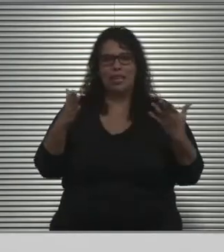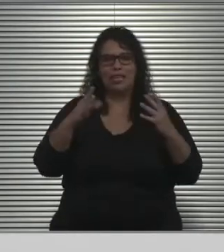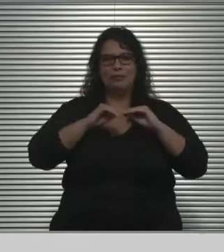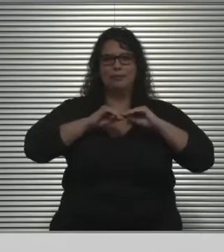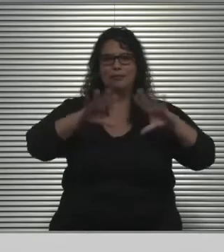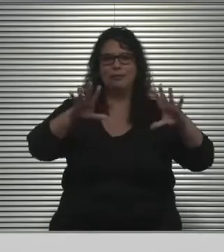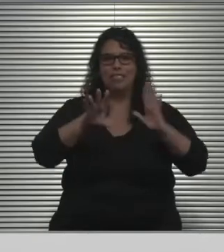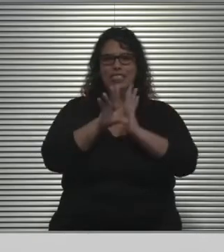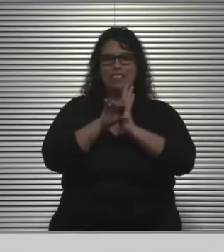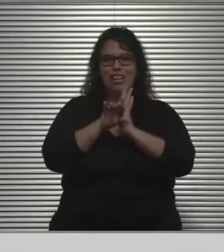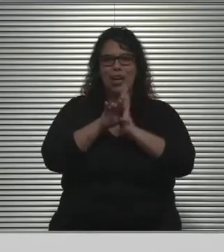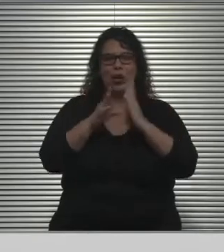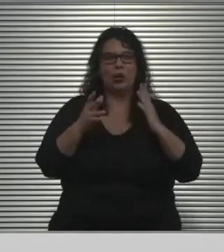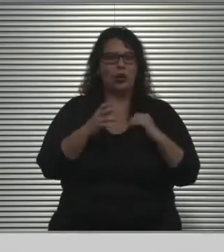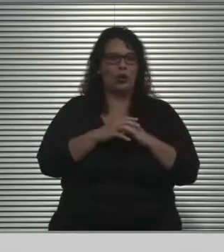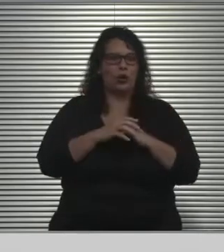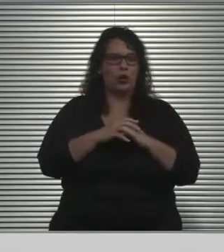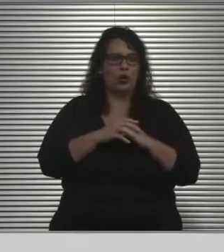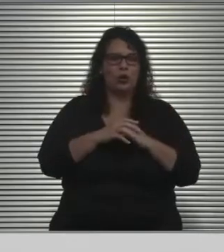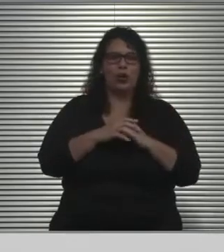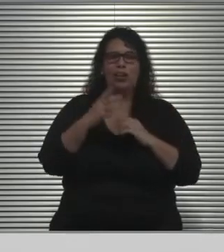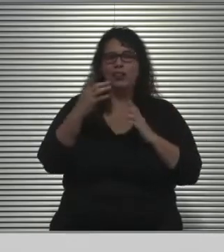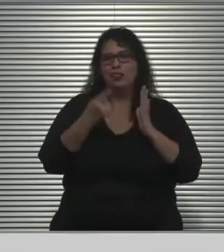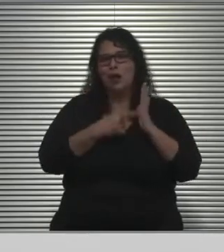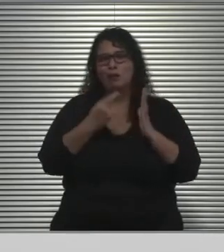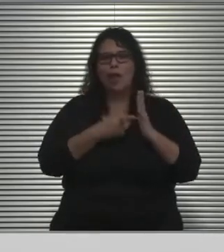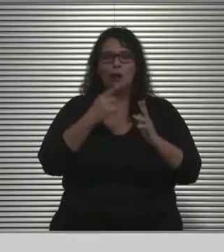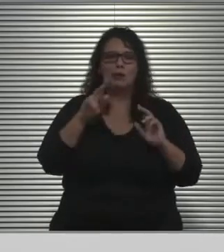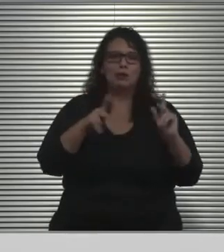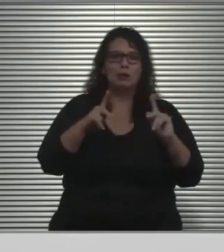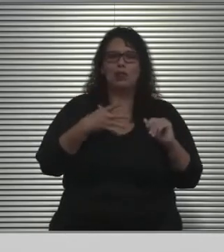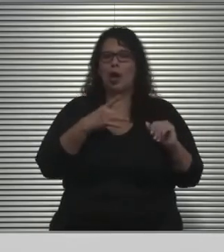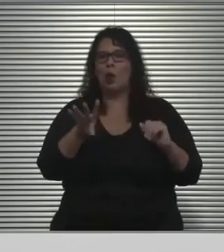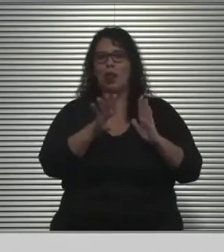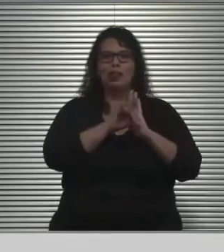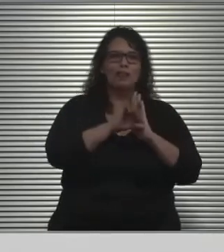we often hear it's too much, too little. We don't like the videos, we don't like the print version.